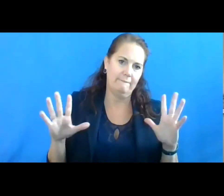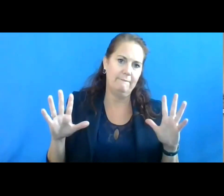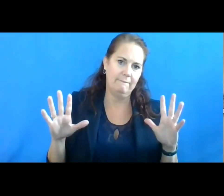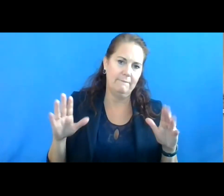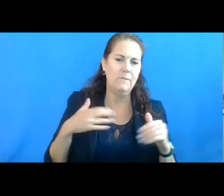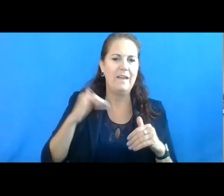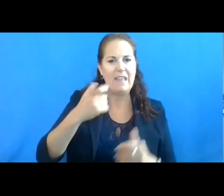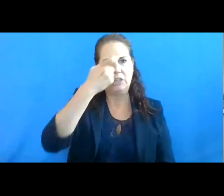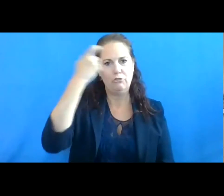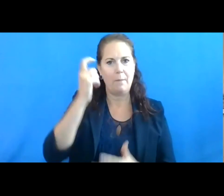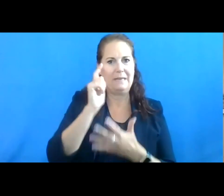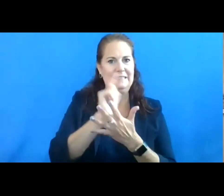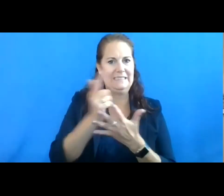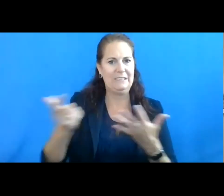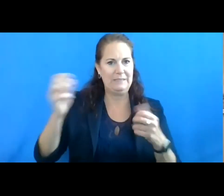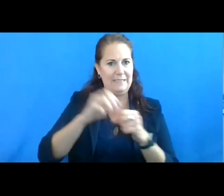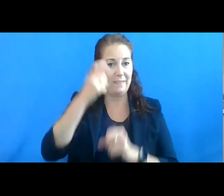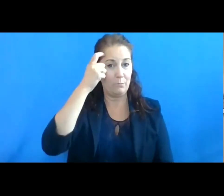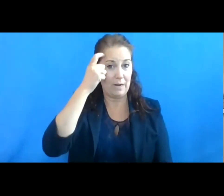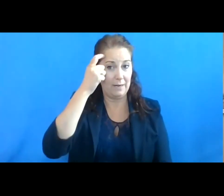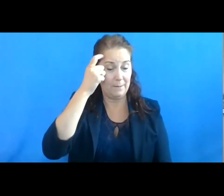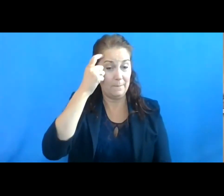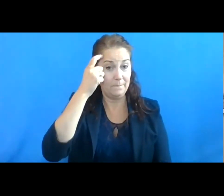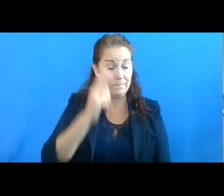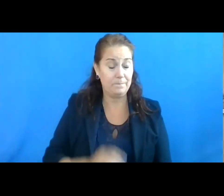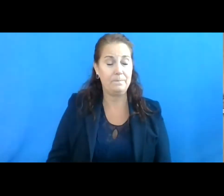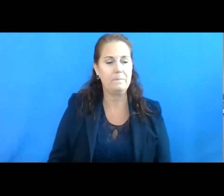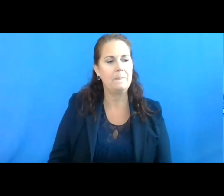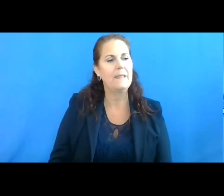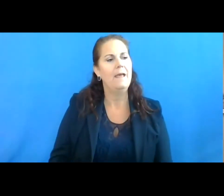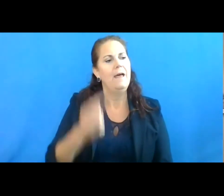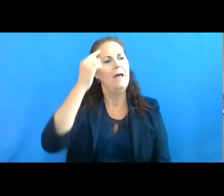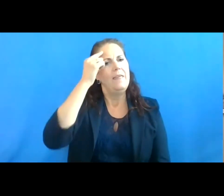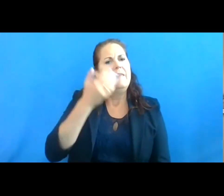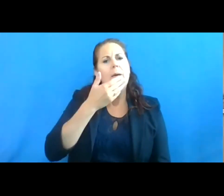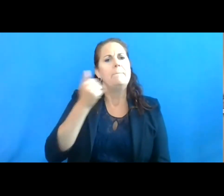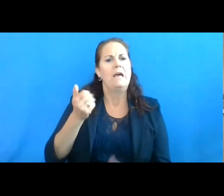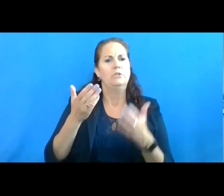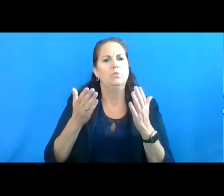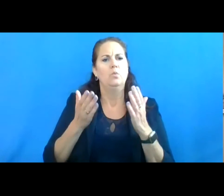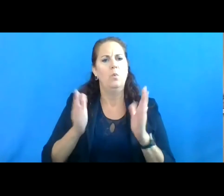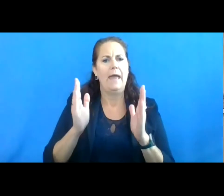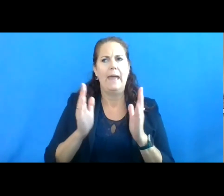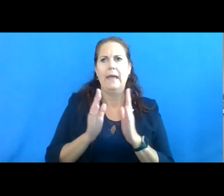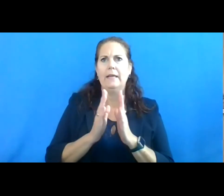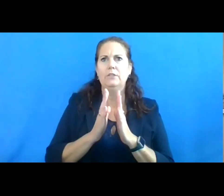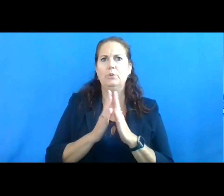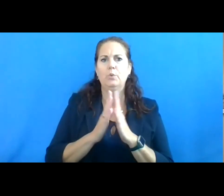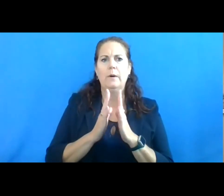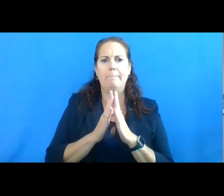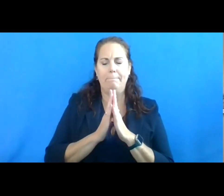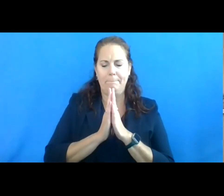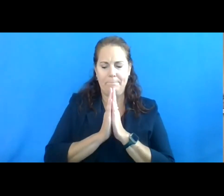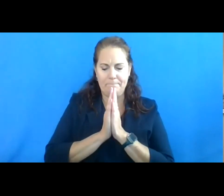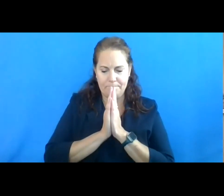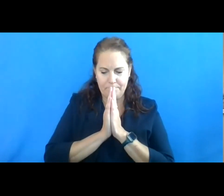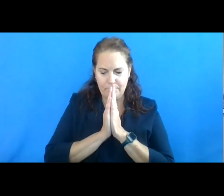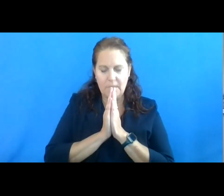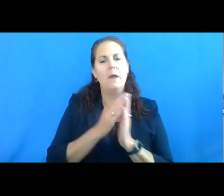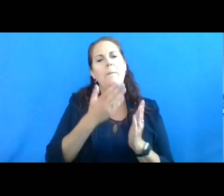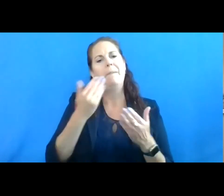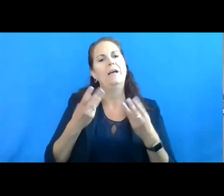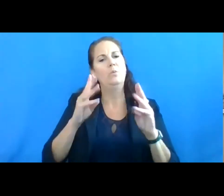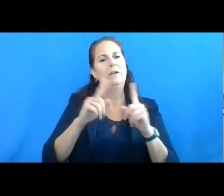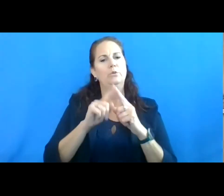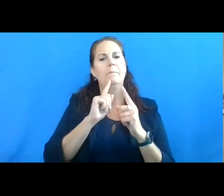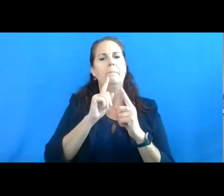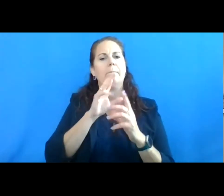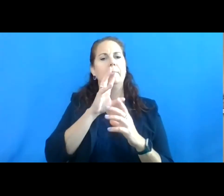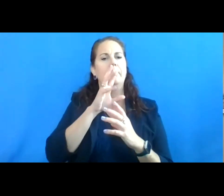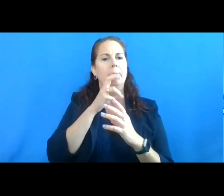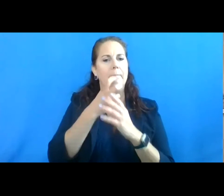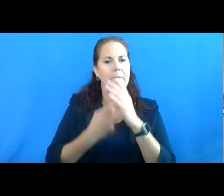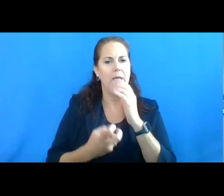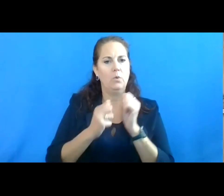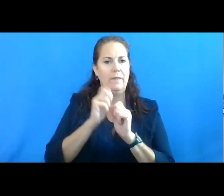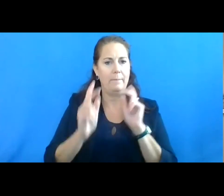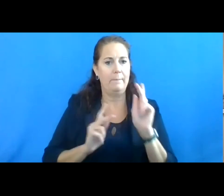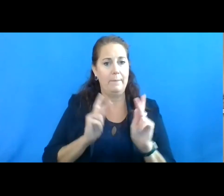So, I think the best way to be with people who are in fight or flight.